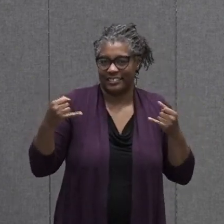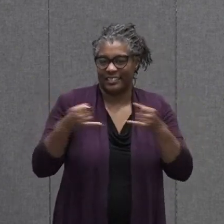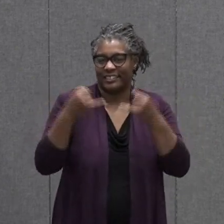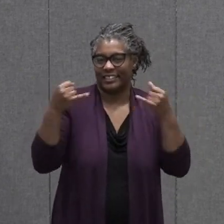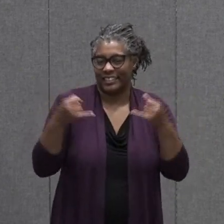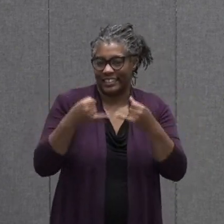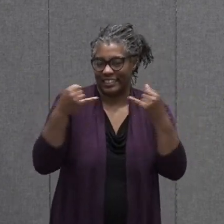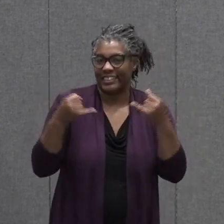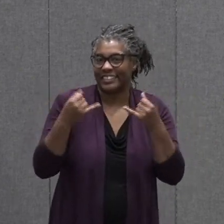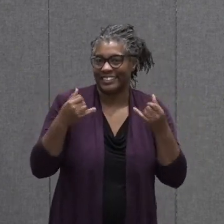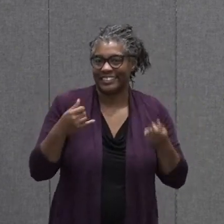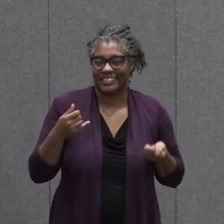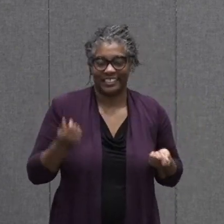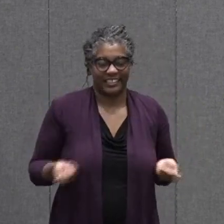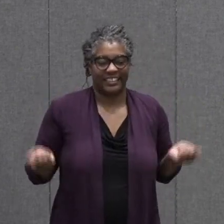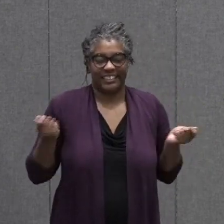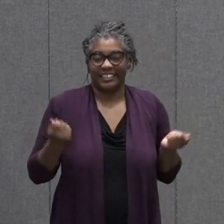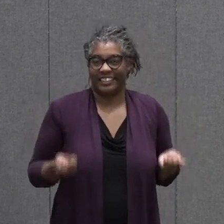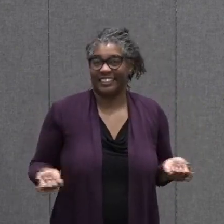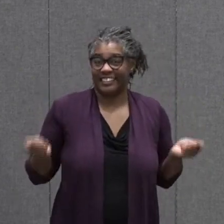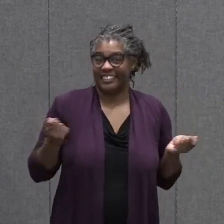Maybe not meatballs and peanut butter.